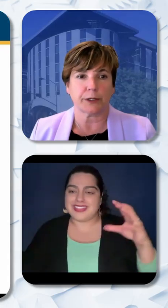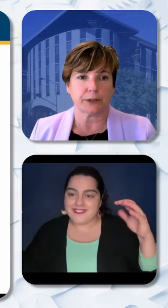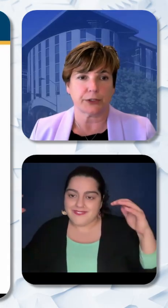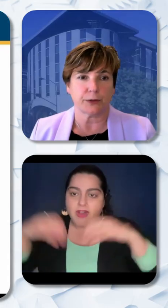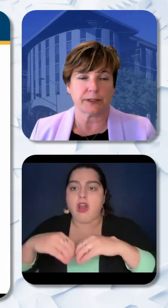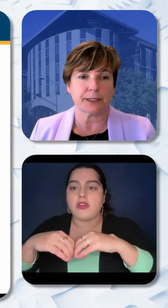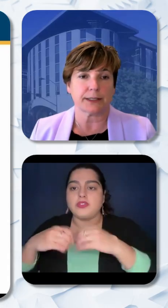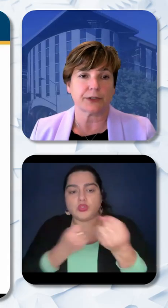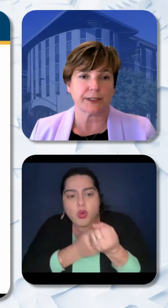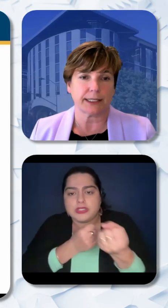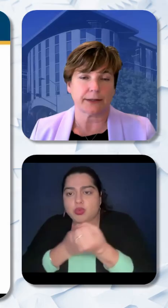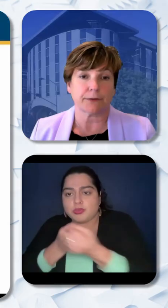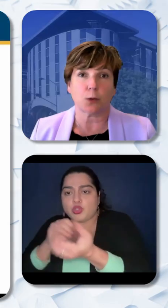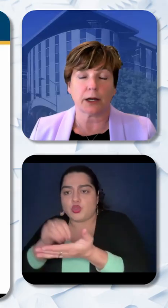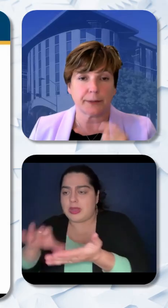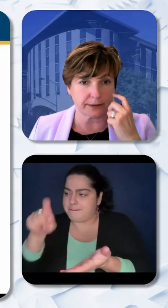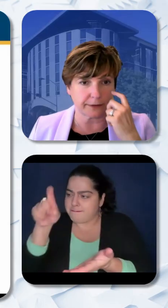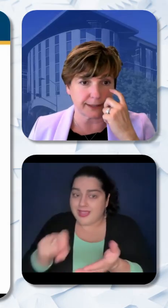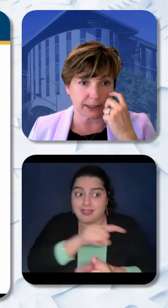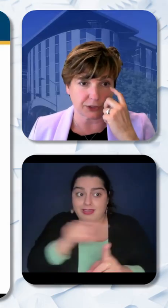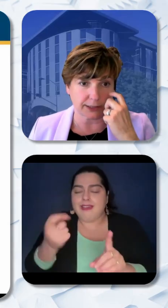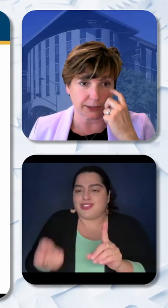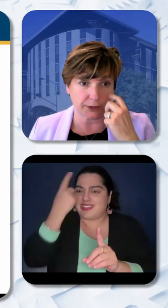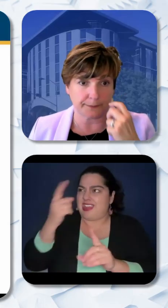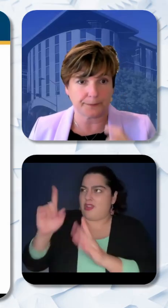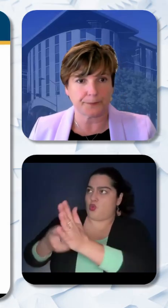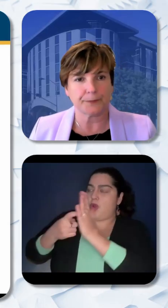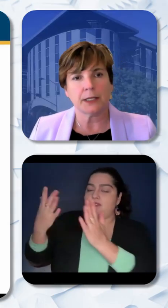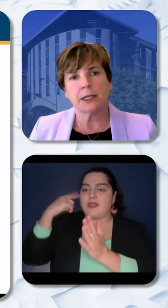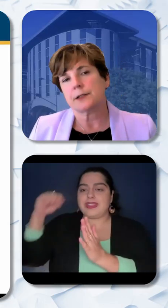supporting our students must understand the requirements of this legislation.